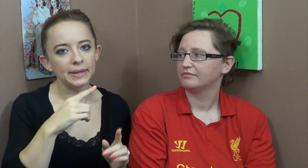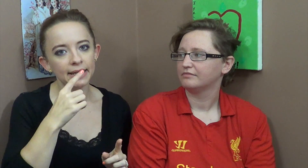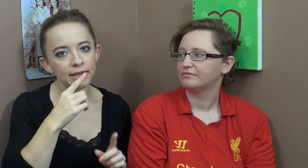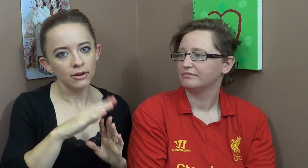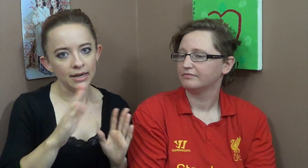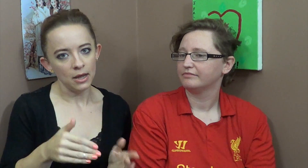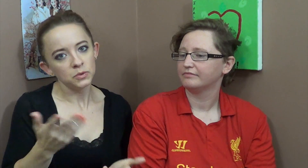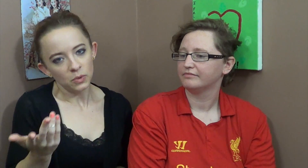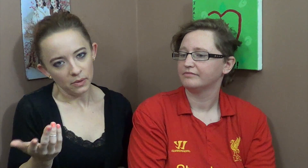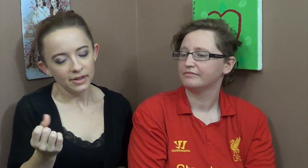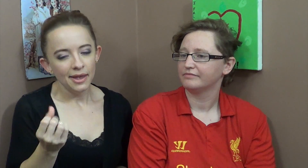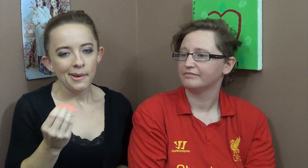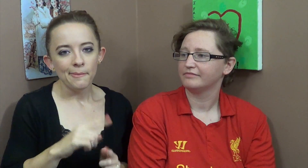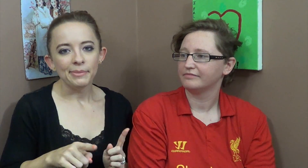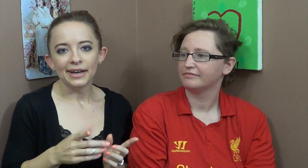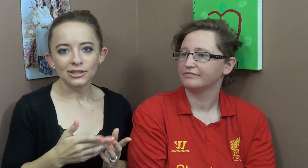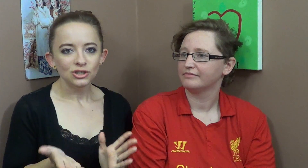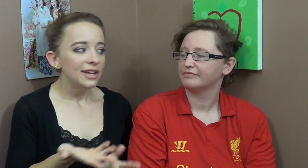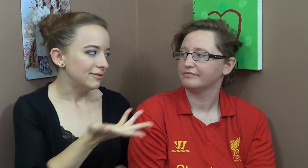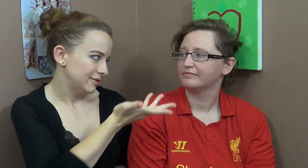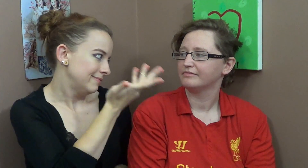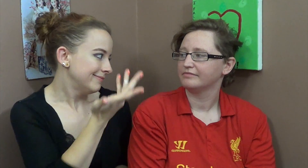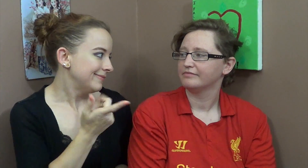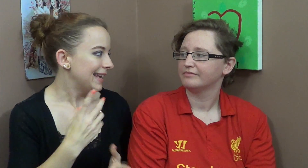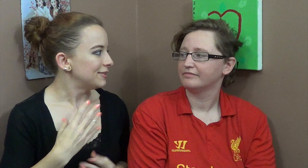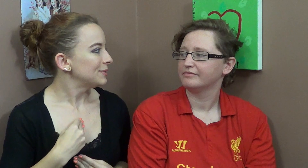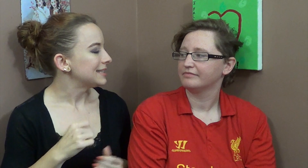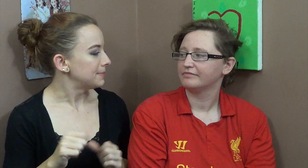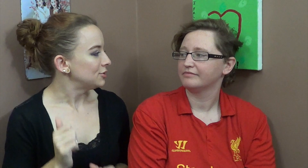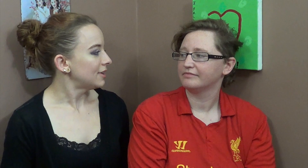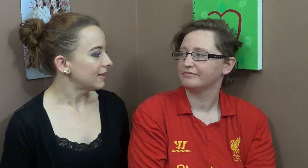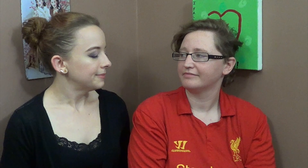grew up in a hearing household. In general you have to accept each other.